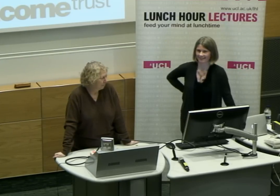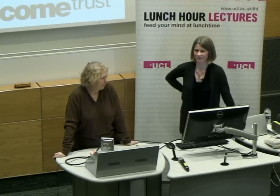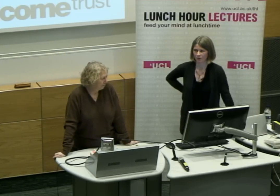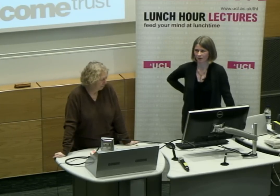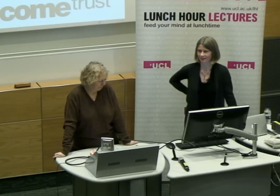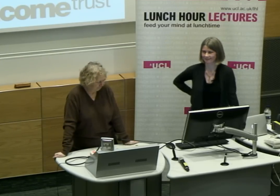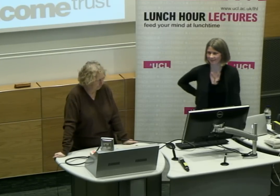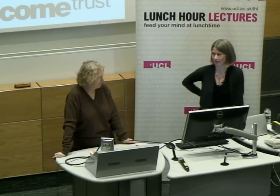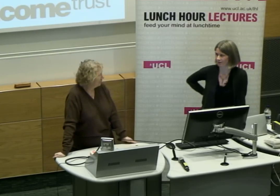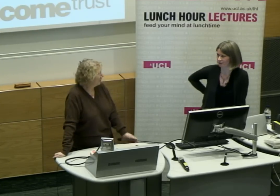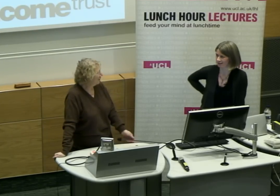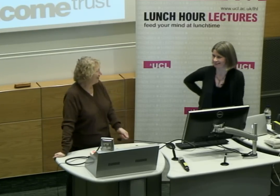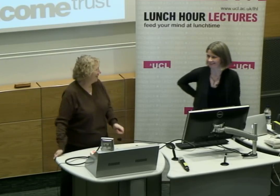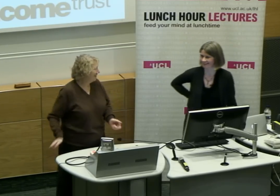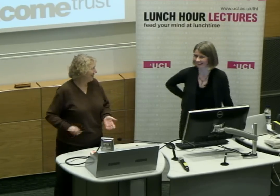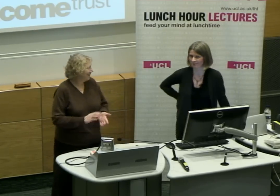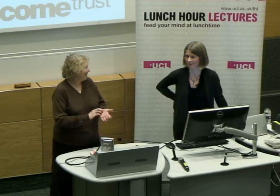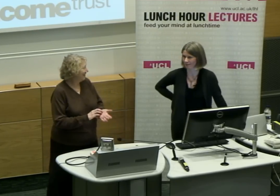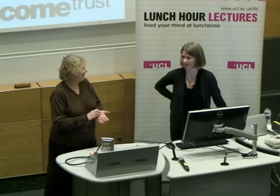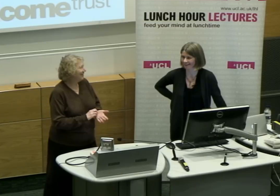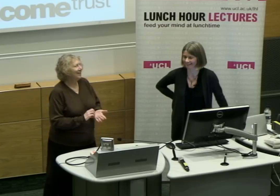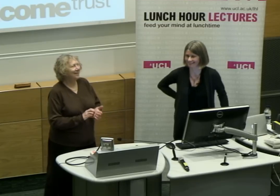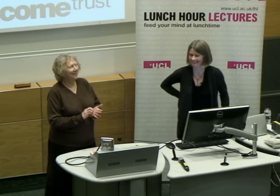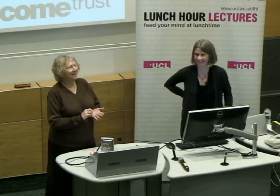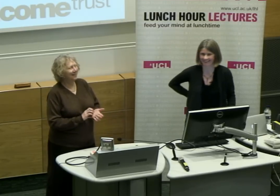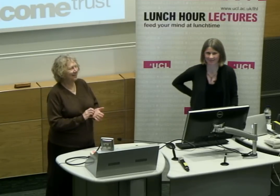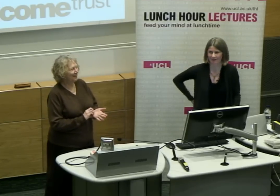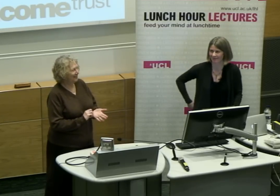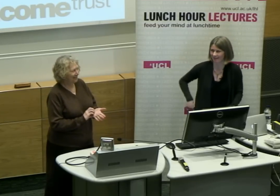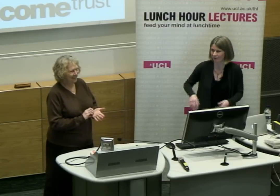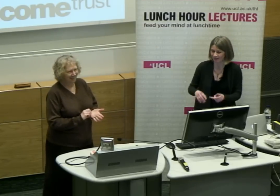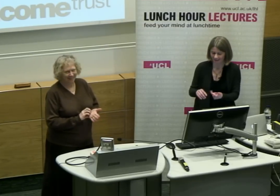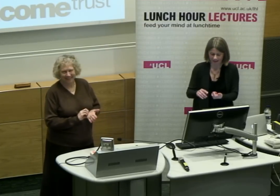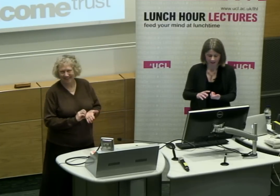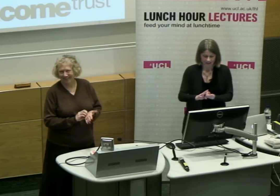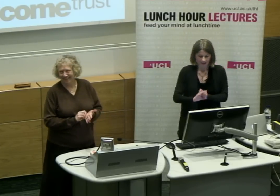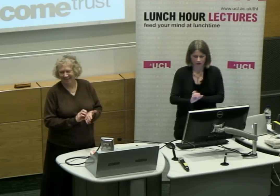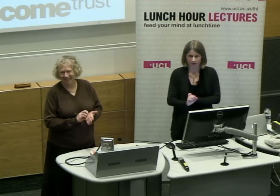So three questions. A test of memory to see if I can remember them all.